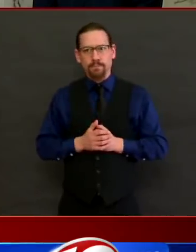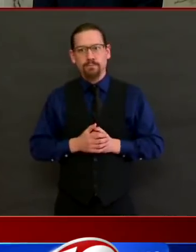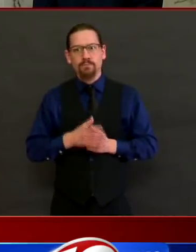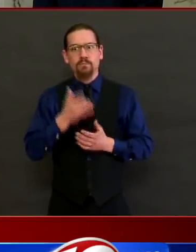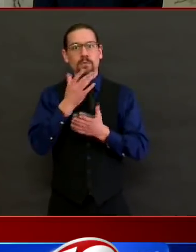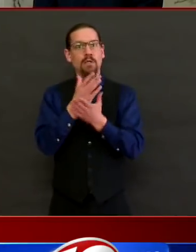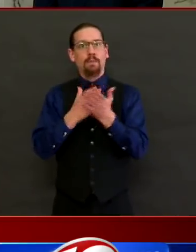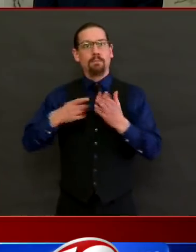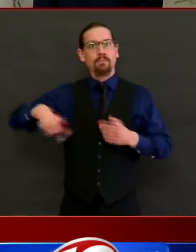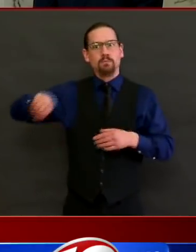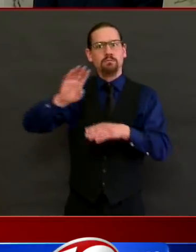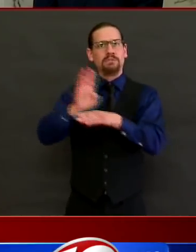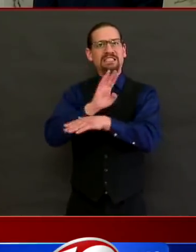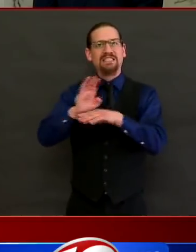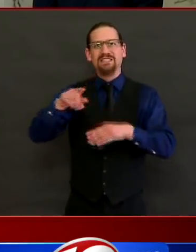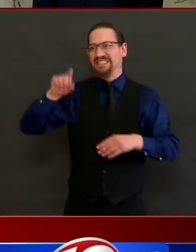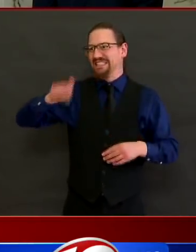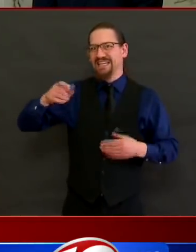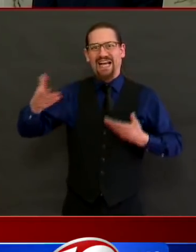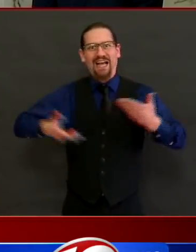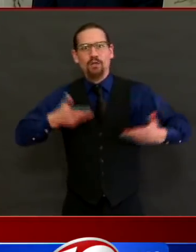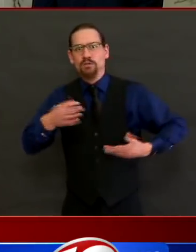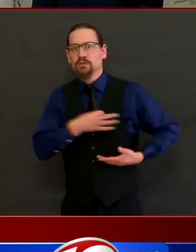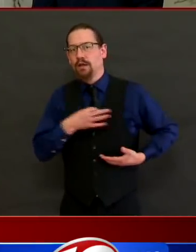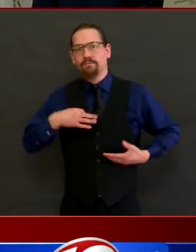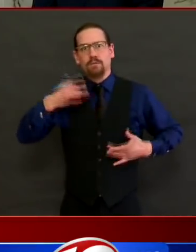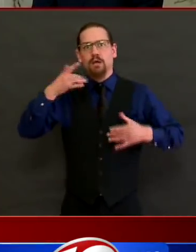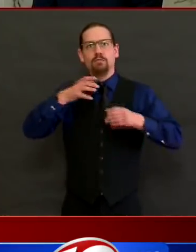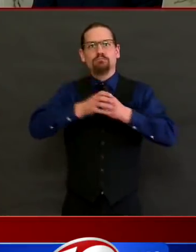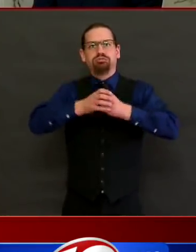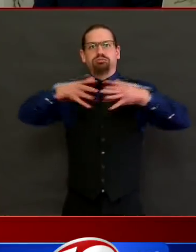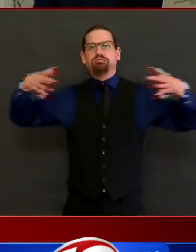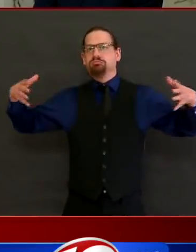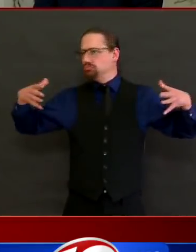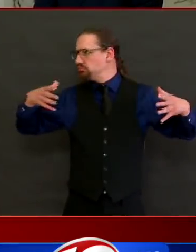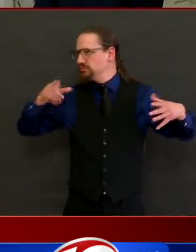TO MAKE SURE ANYONE WHO WANTS TO WORK CAN WORK. AND, FOR THOSE OF YOU FOR TRYING TO KEEP BUSINESSES AFLOAT, I